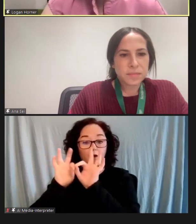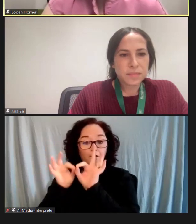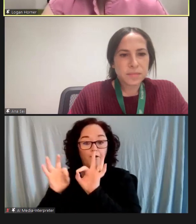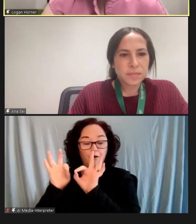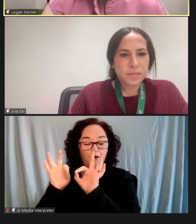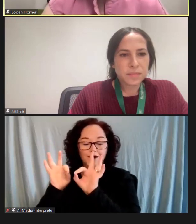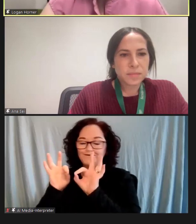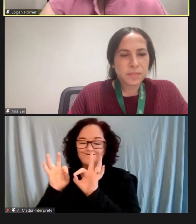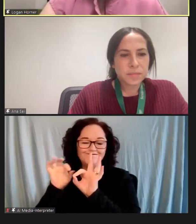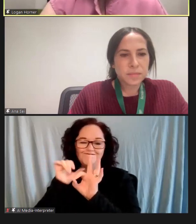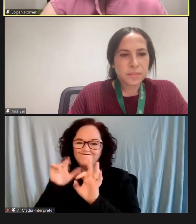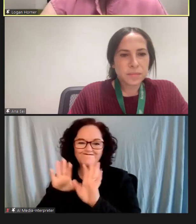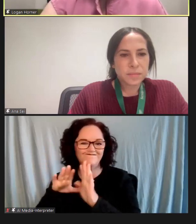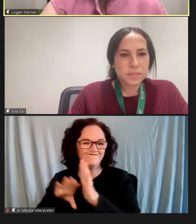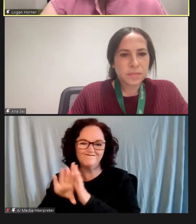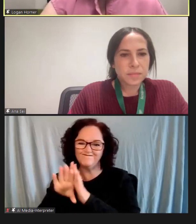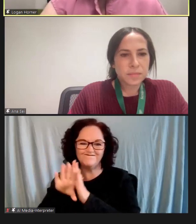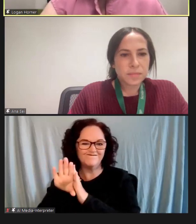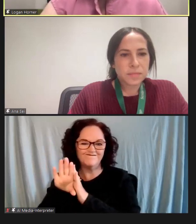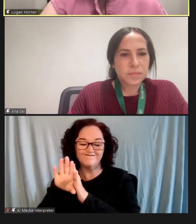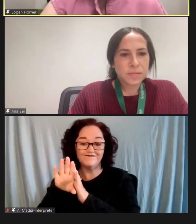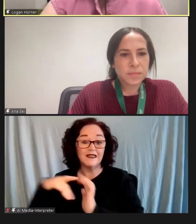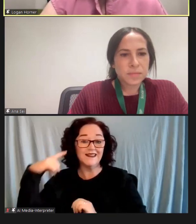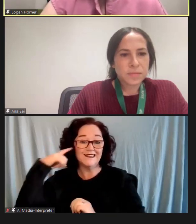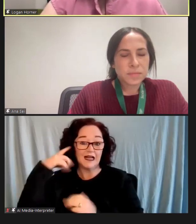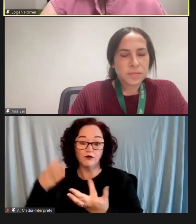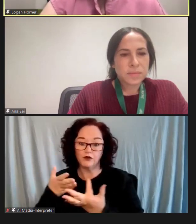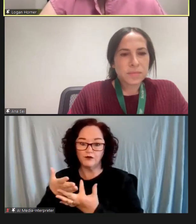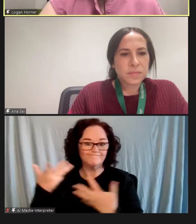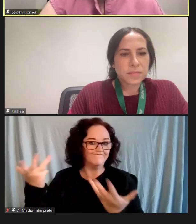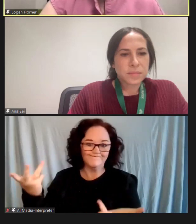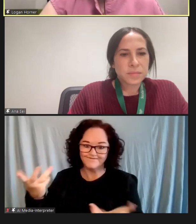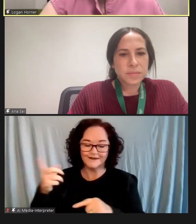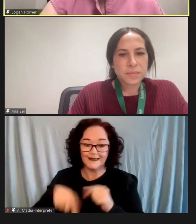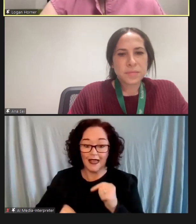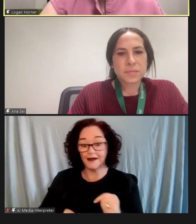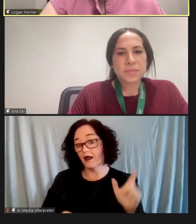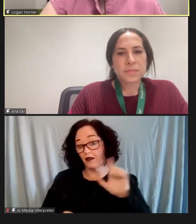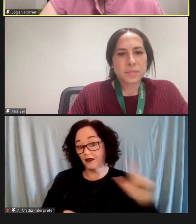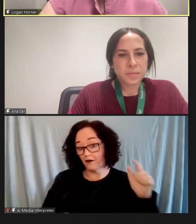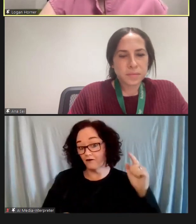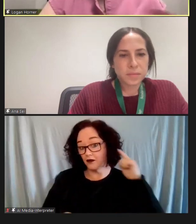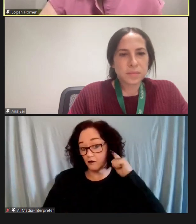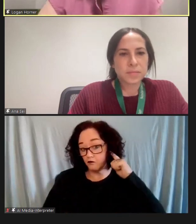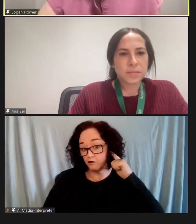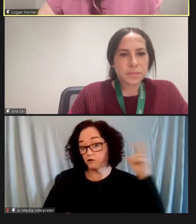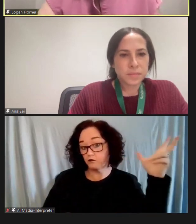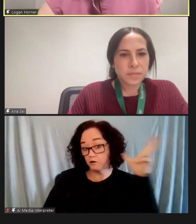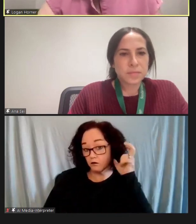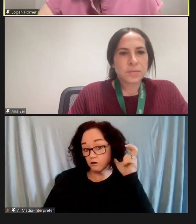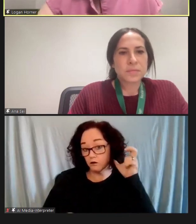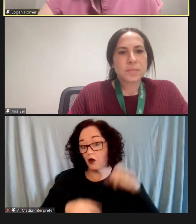that ear when we look at the left ear we're hearing within normal limits as